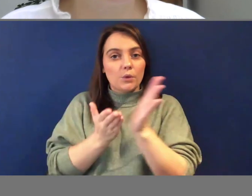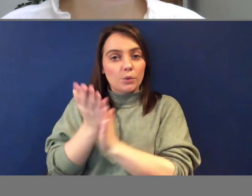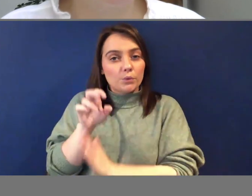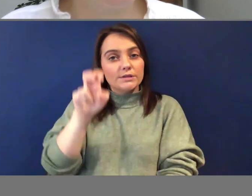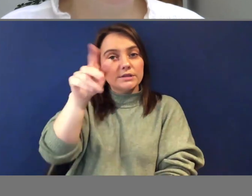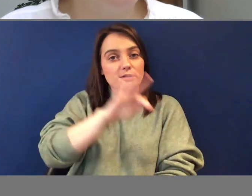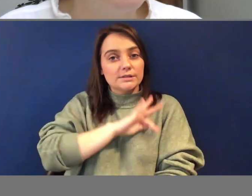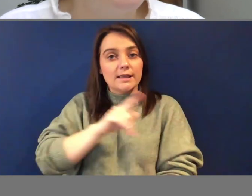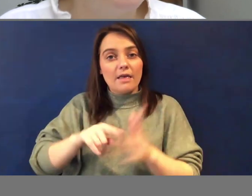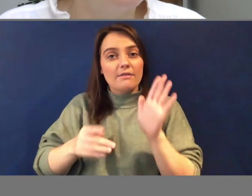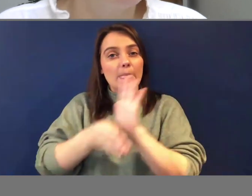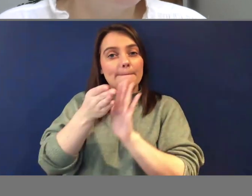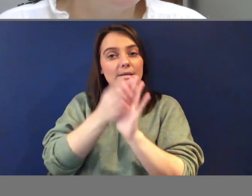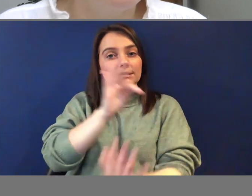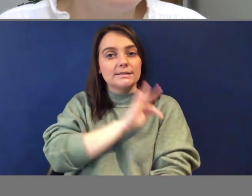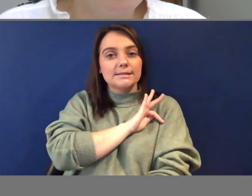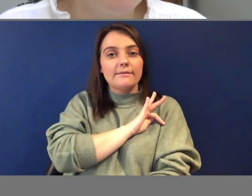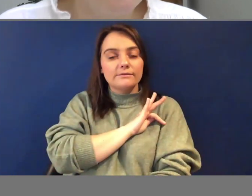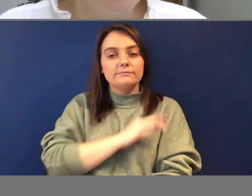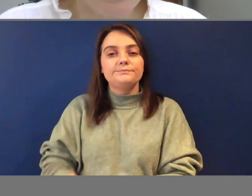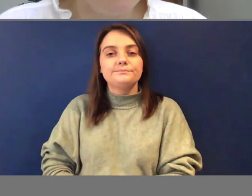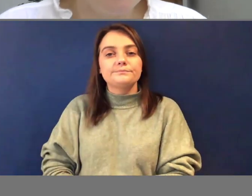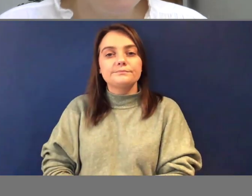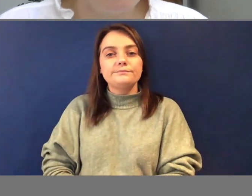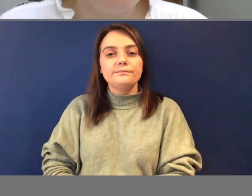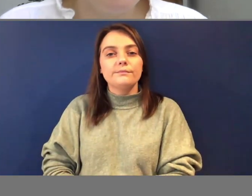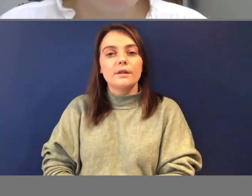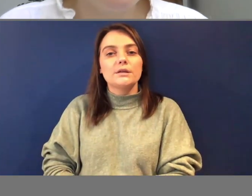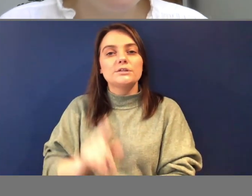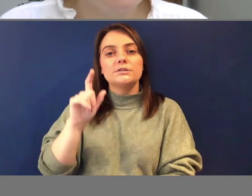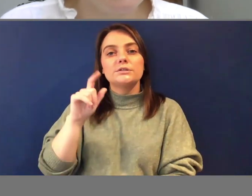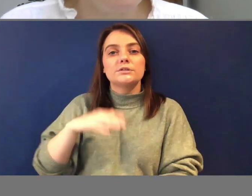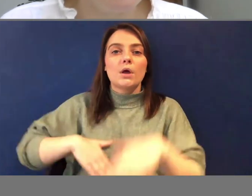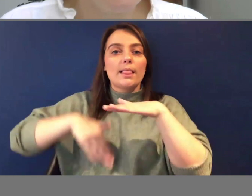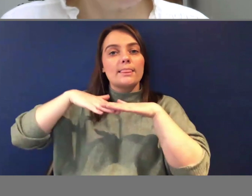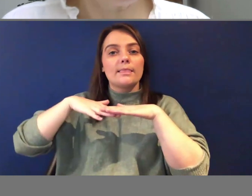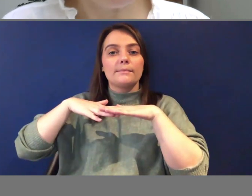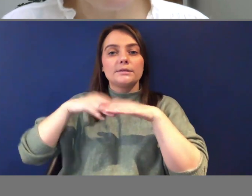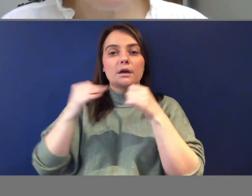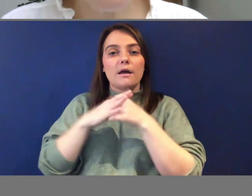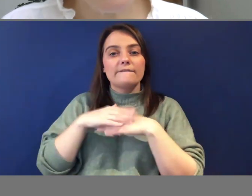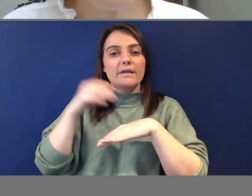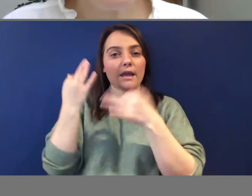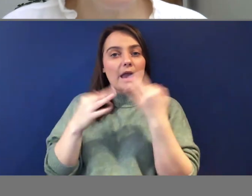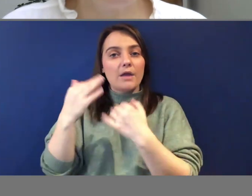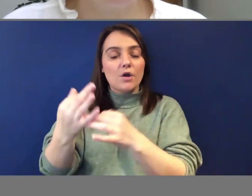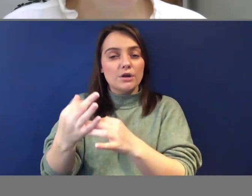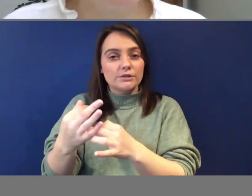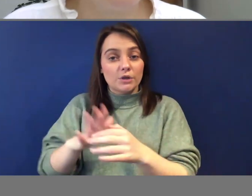and the building the tolerance for error so we want to minimize hazards and if somebody does